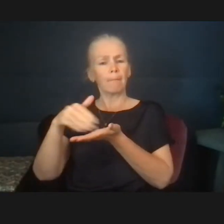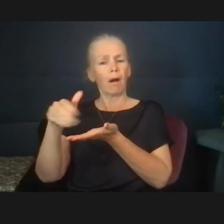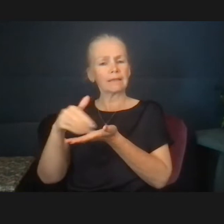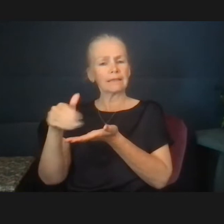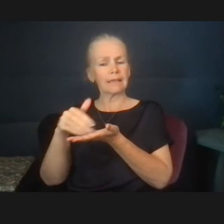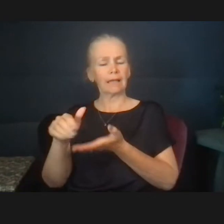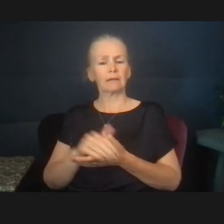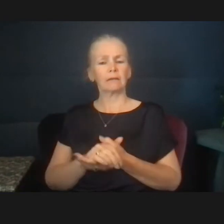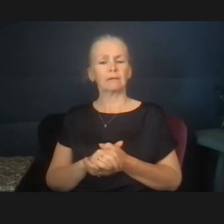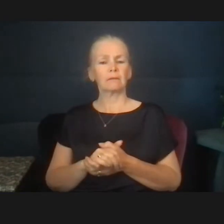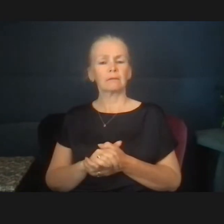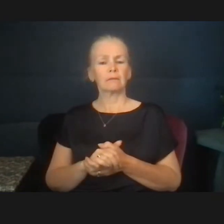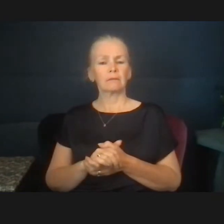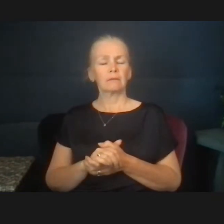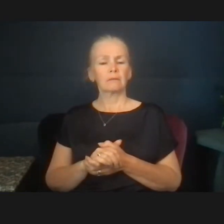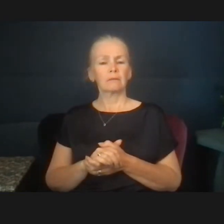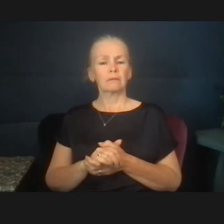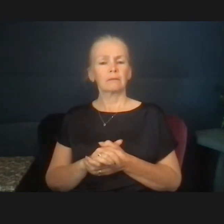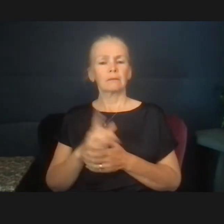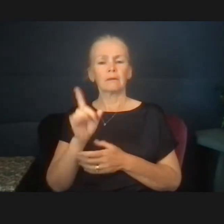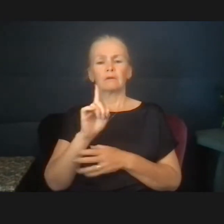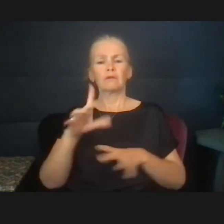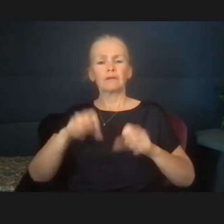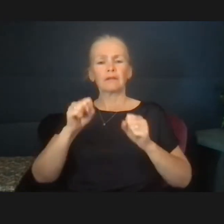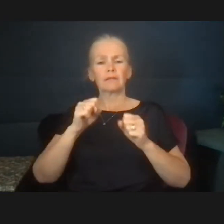and I'm about to study Music, Business and Entrepreneurship